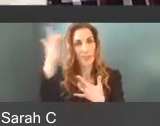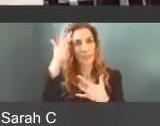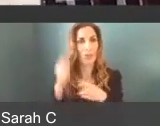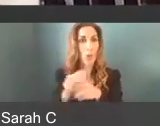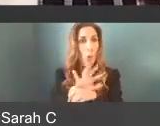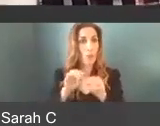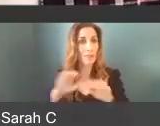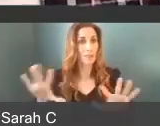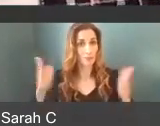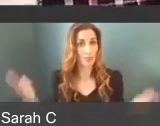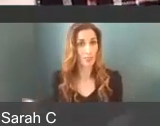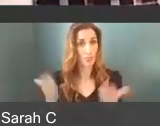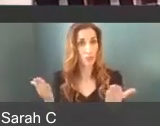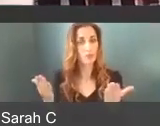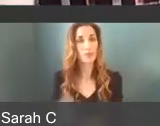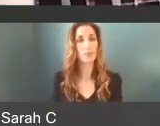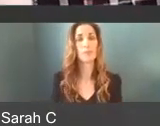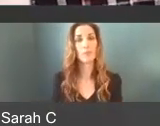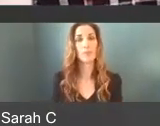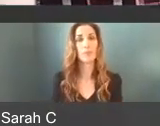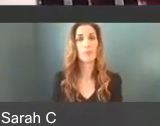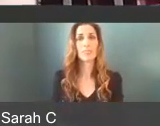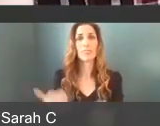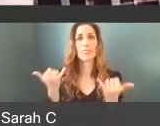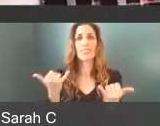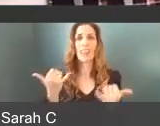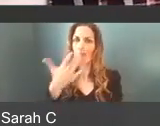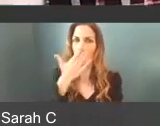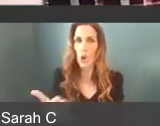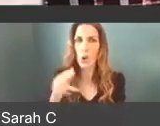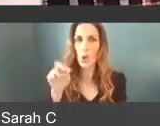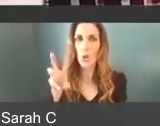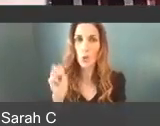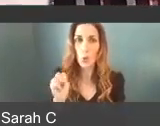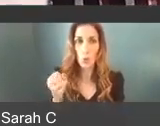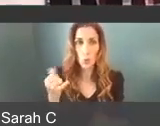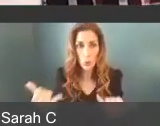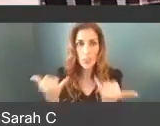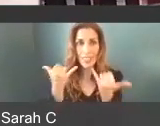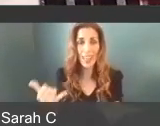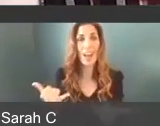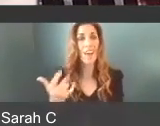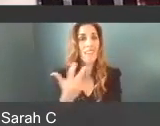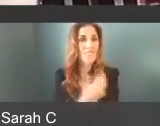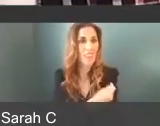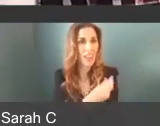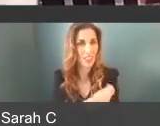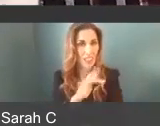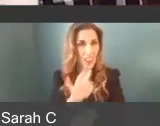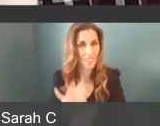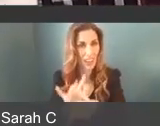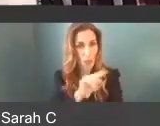County. Today we have some very very good news about vaccine availability but before I share